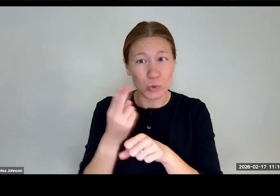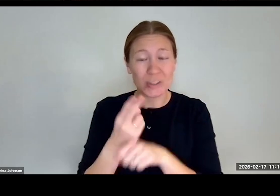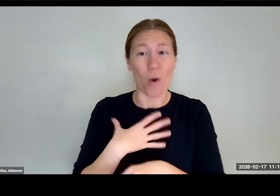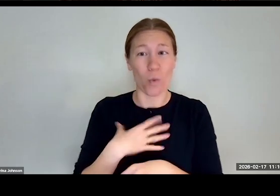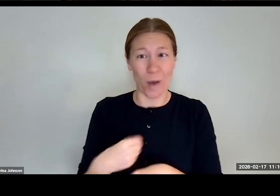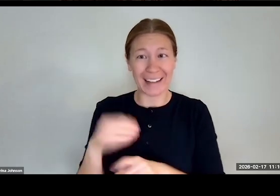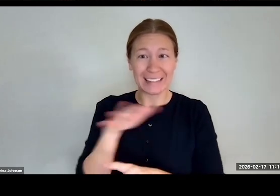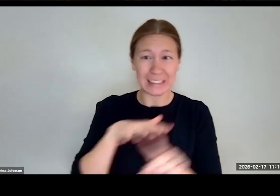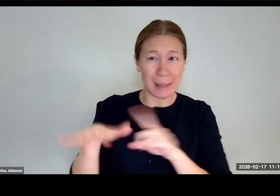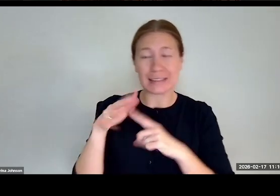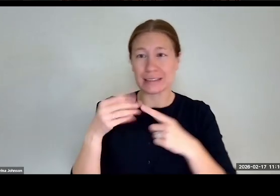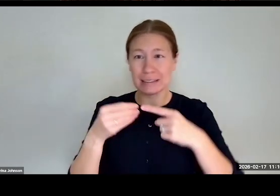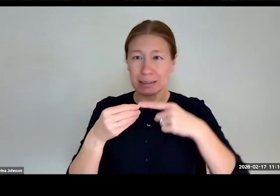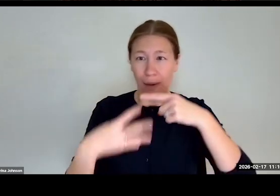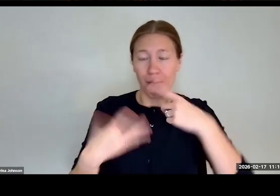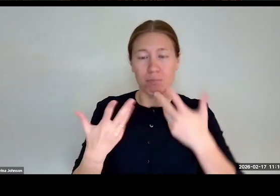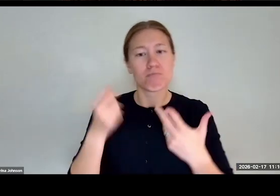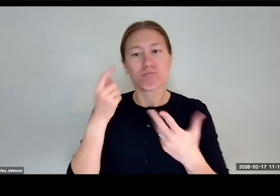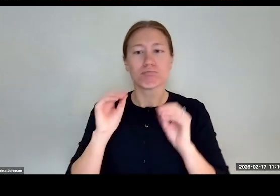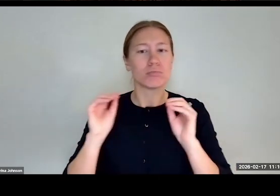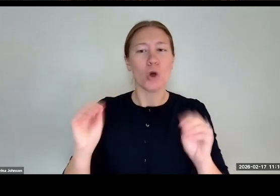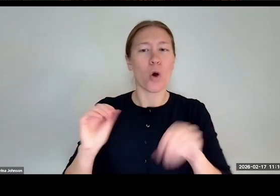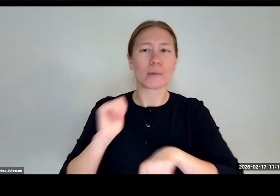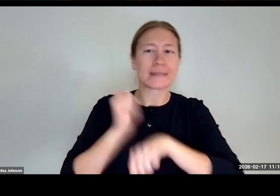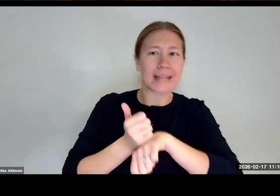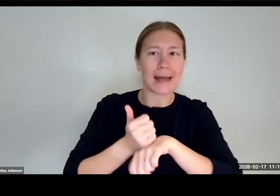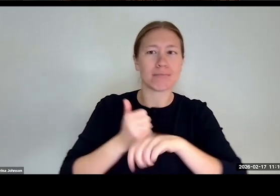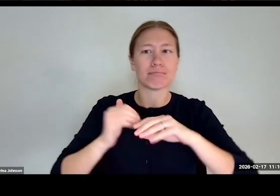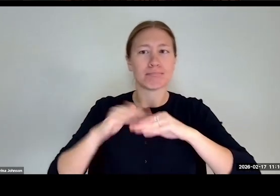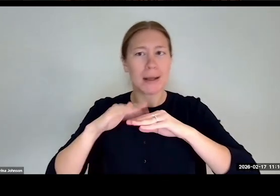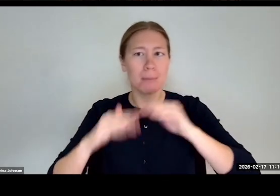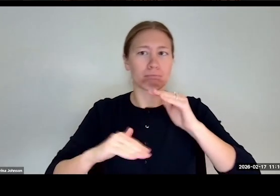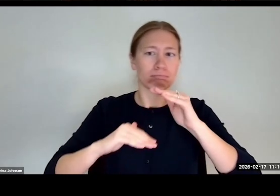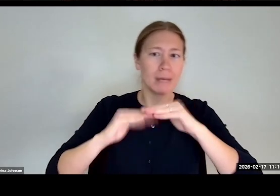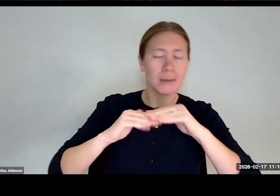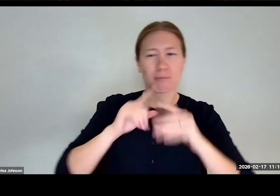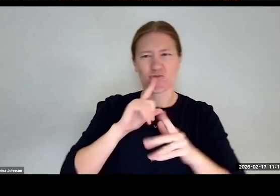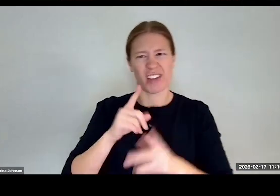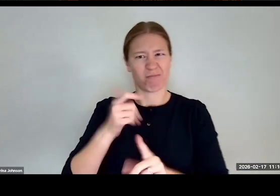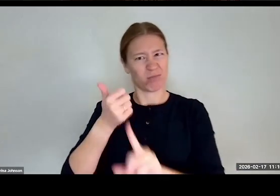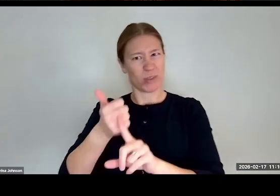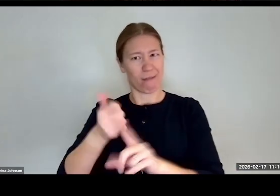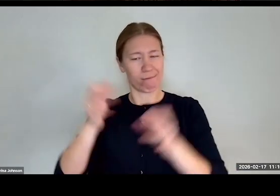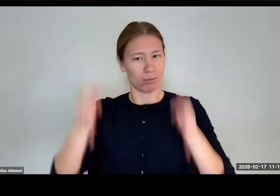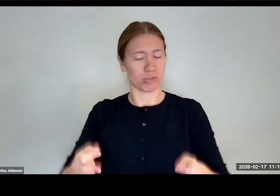There isn't a defined minimum for how much white space is accessible, so this is really a judgment call, but if your elements are starting